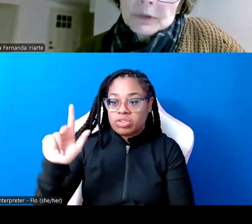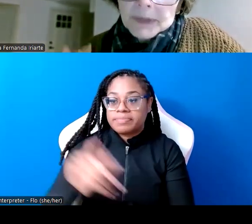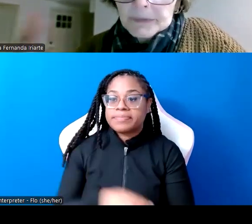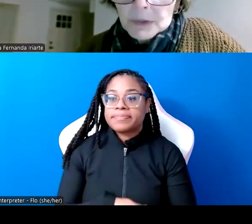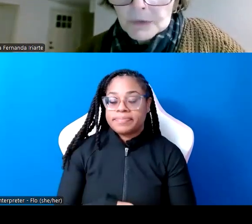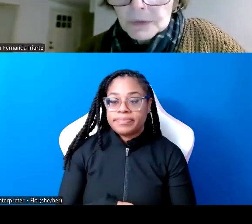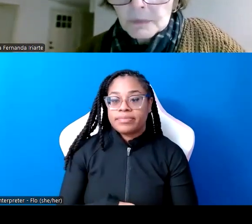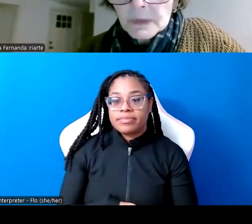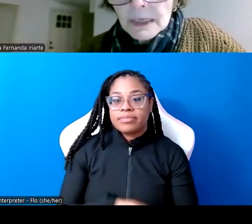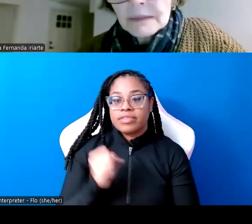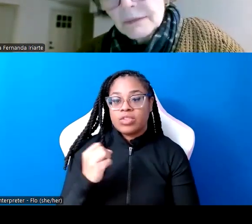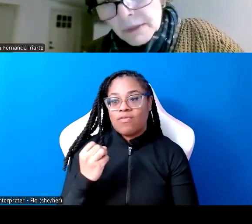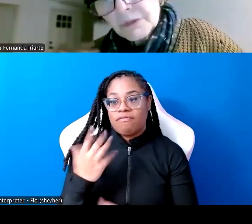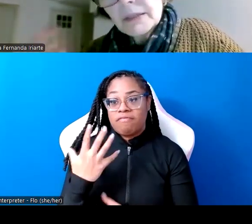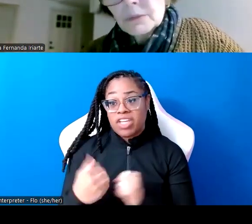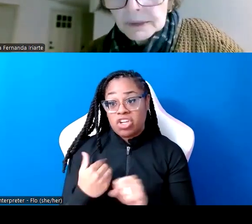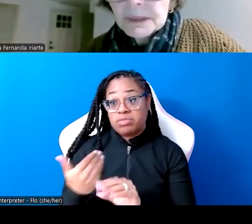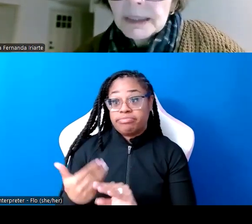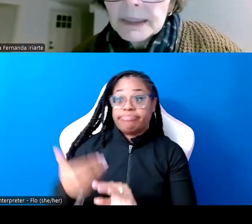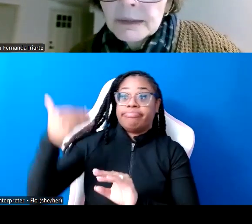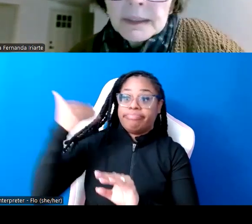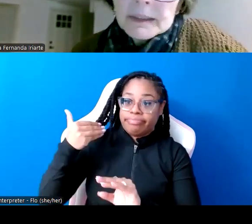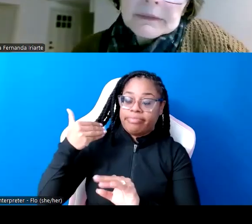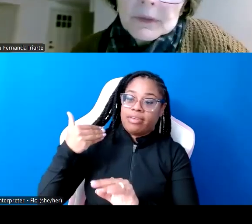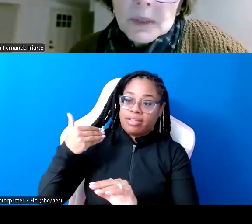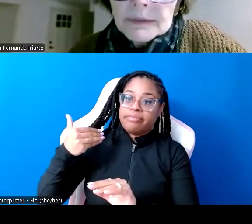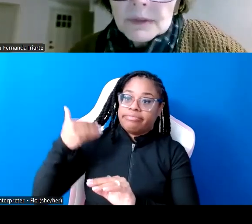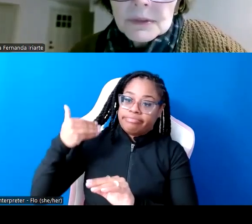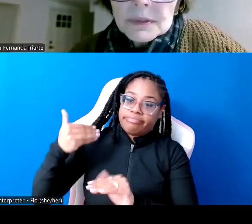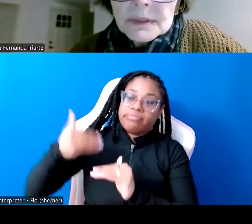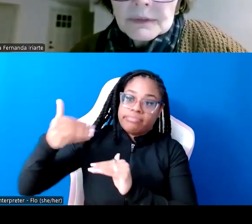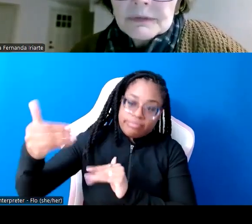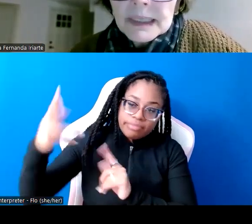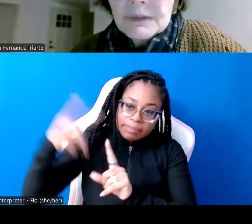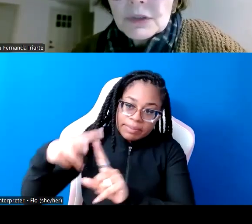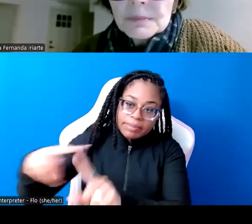So five years from then, then they've got to reapply for the waiver. So it's every five years.